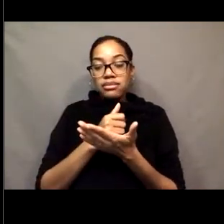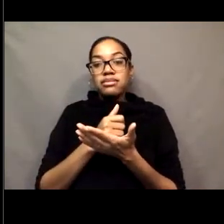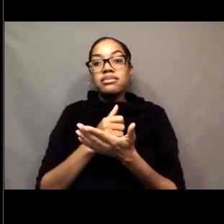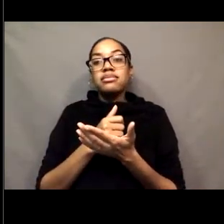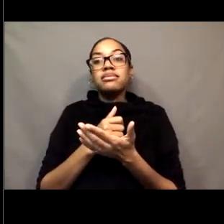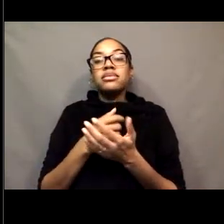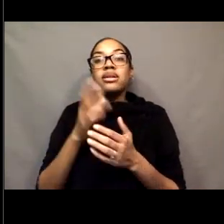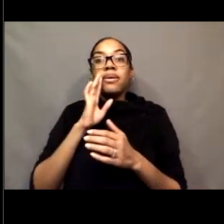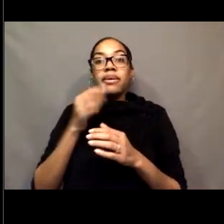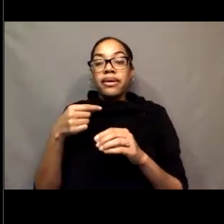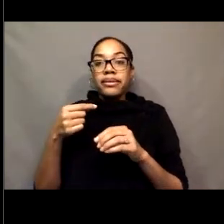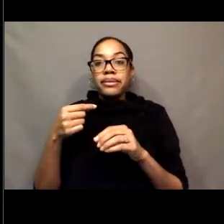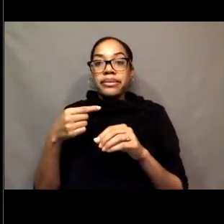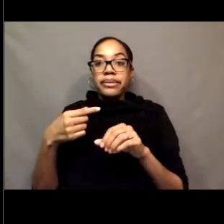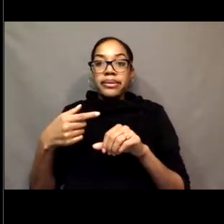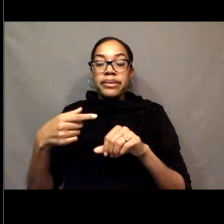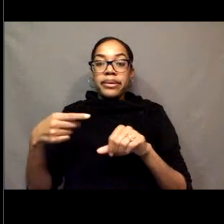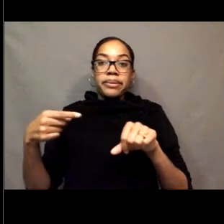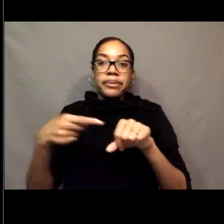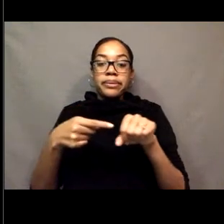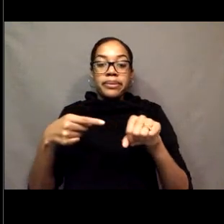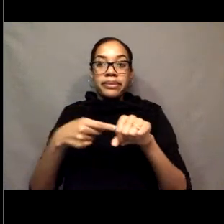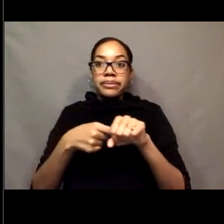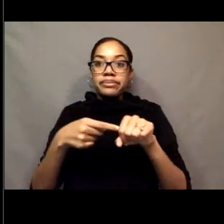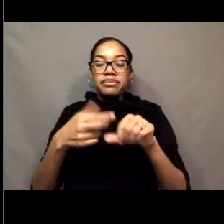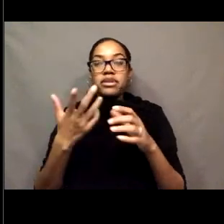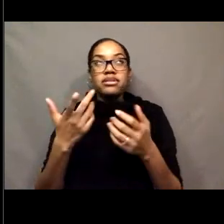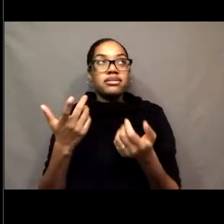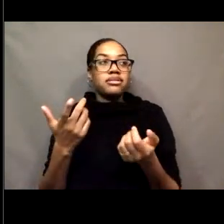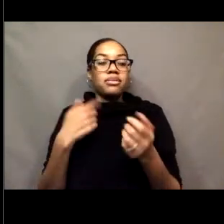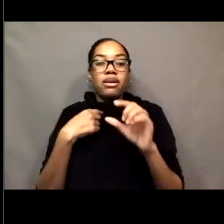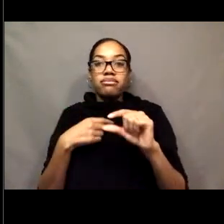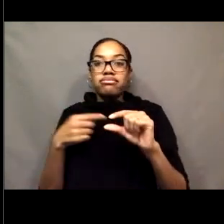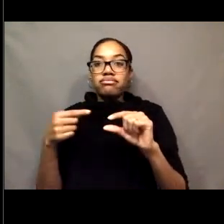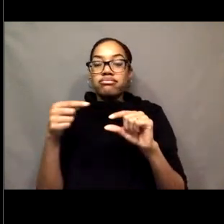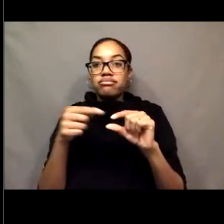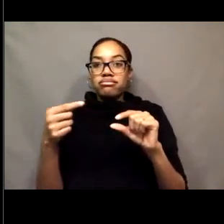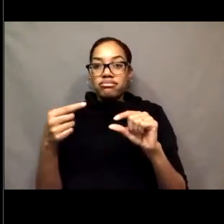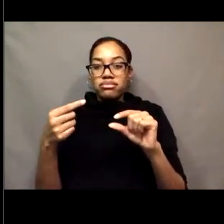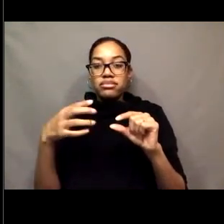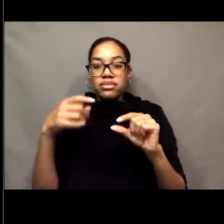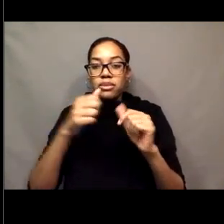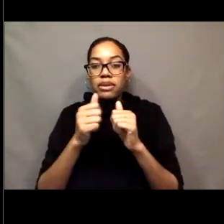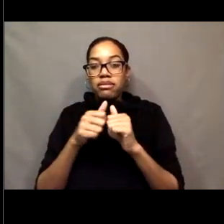and then the eggs are larvae for about four days, they settle, and then we start raising them up